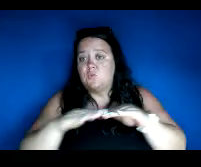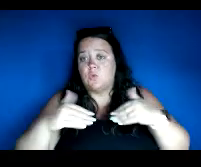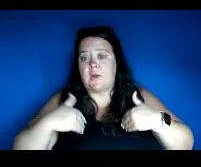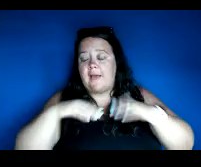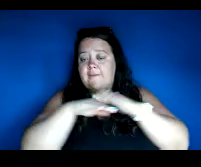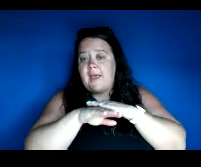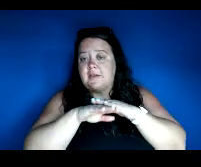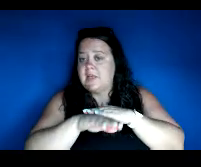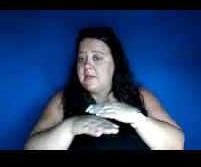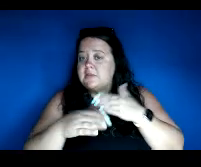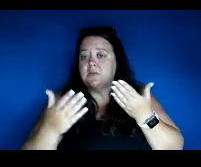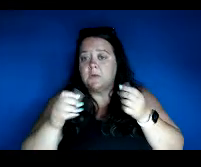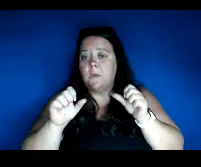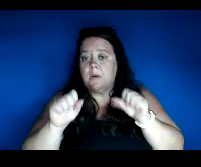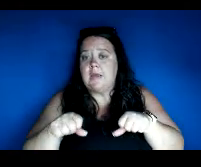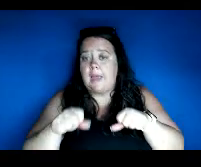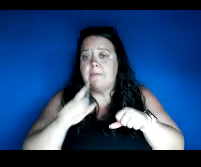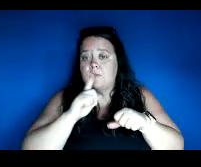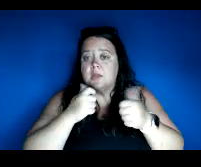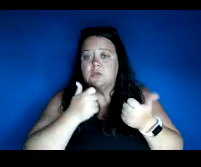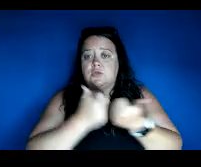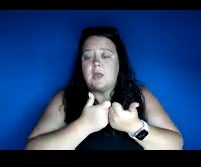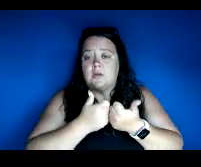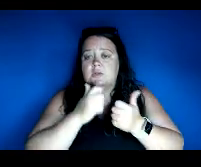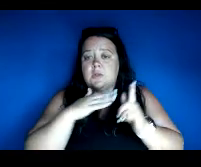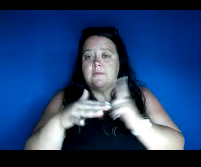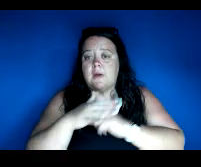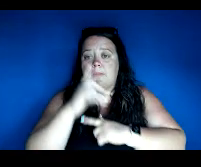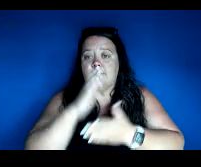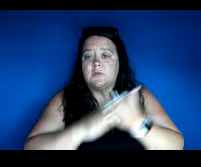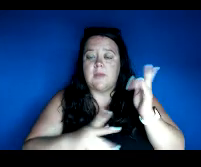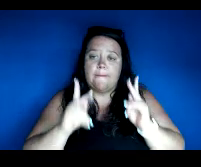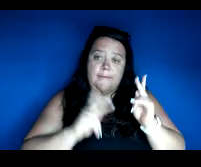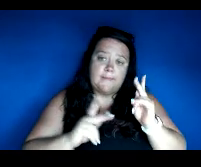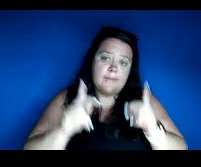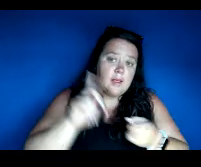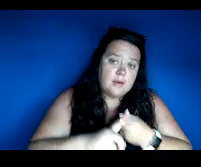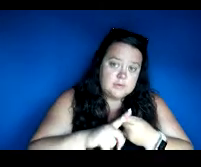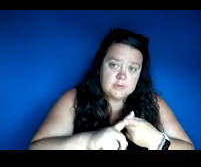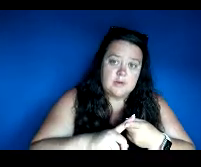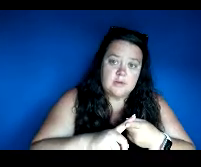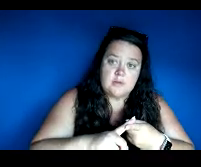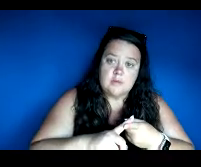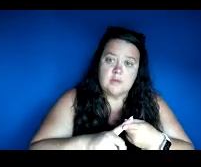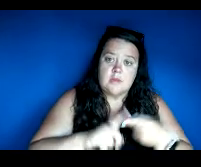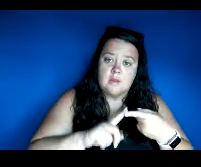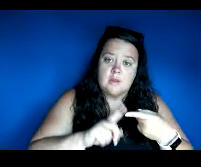And so it can be really a challenging environment for some folks until they, one, learn how to advocate for themselves,